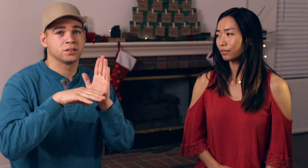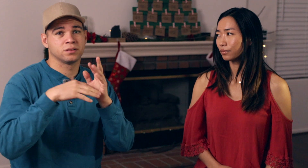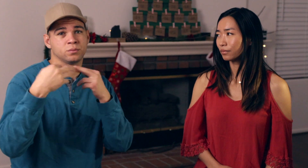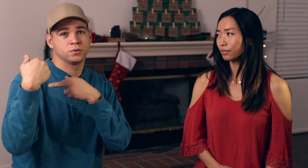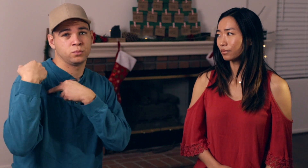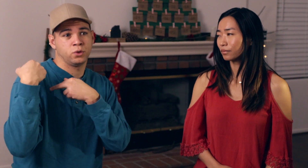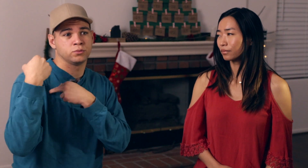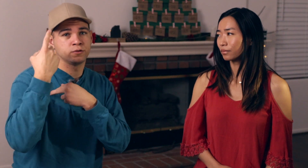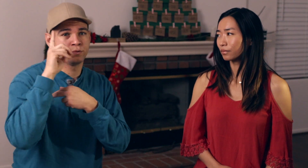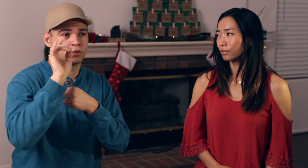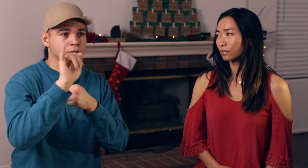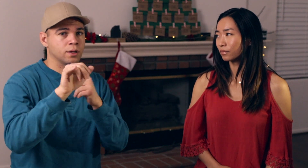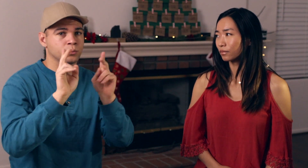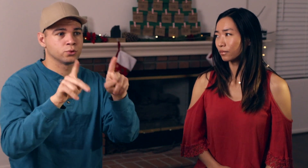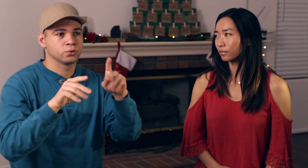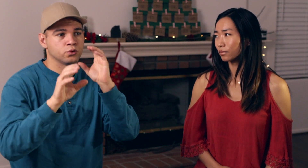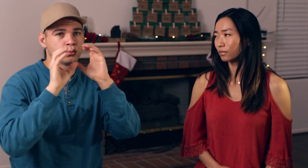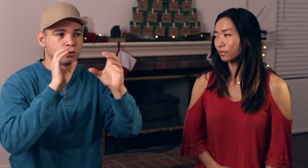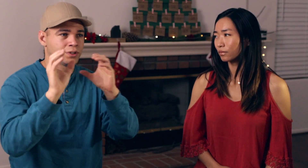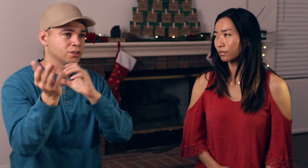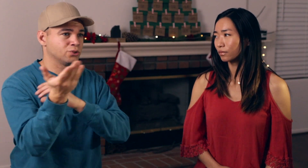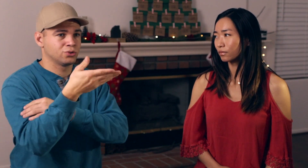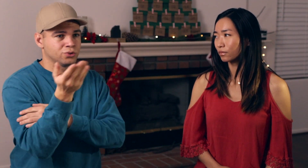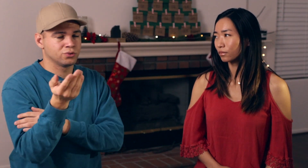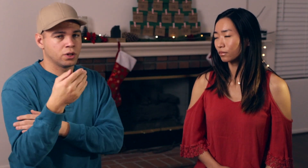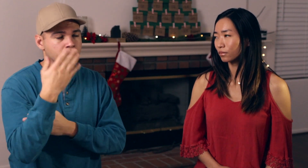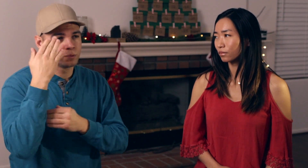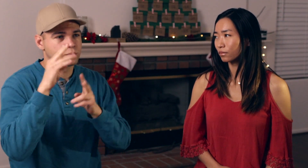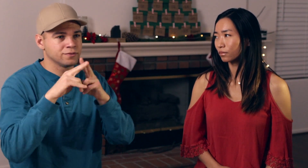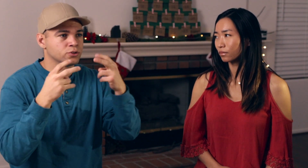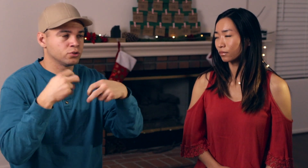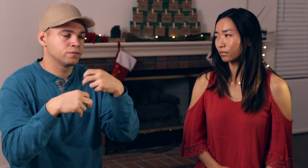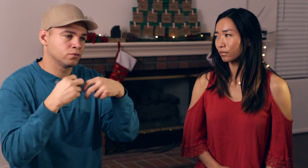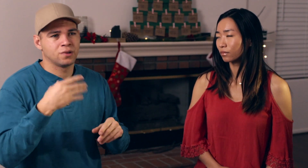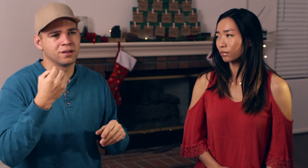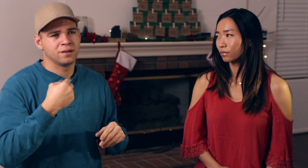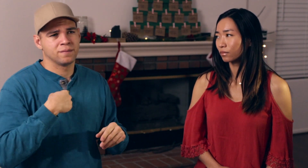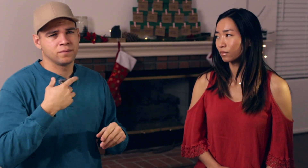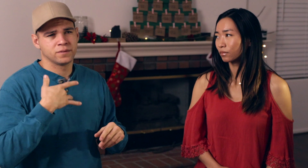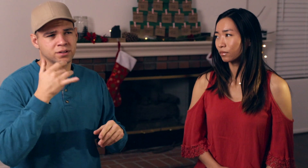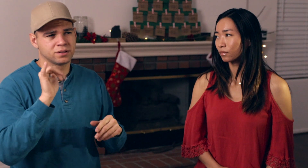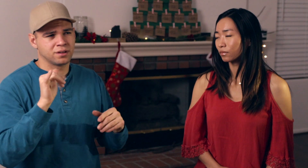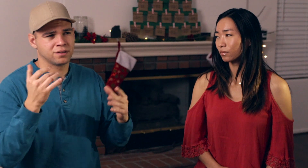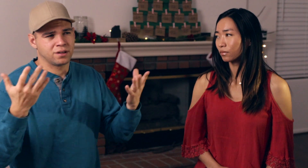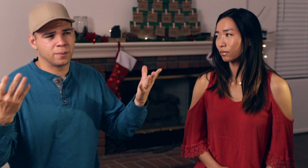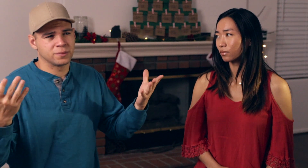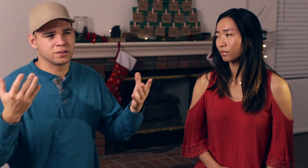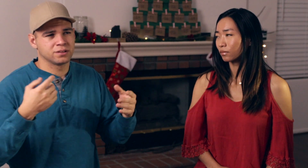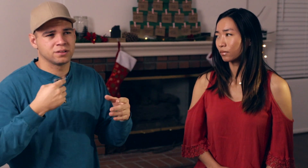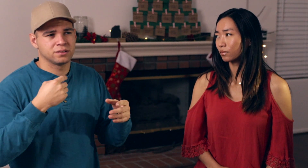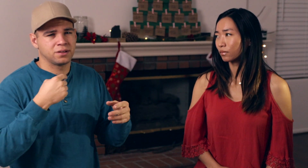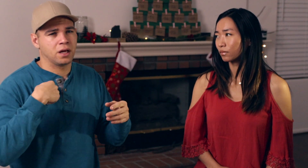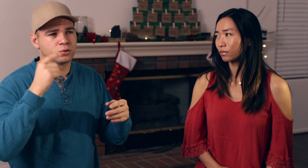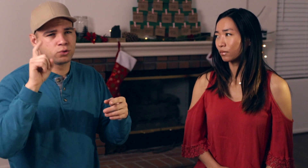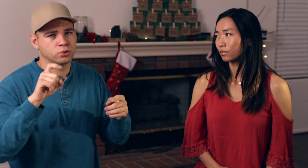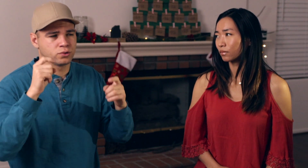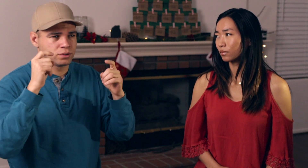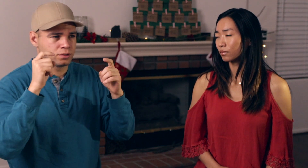basically be responsible for that person's communication I know it's very difficult and I feel like, I mean I shouldn't expect her to interpret everything for me , you know?